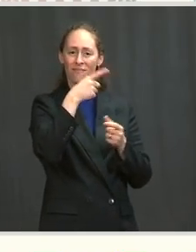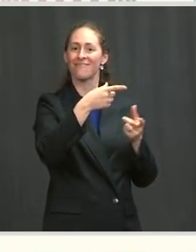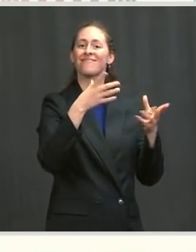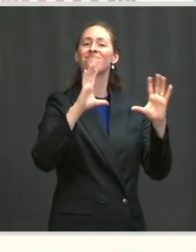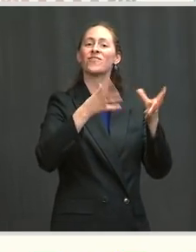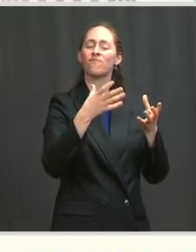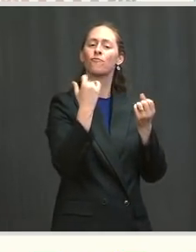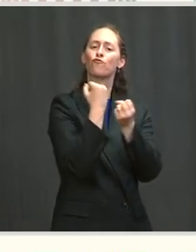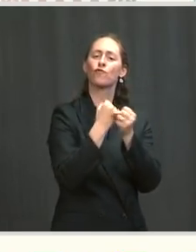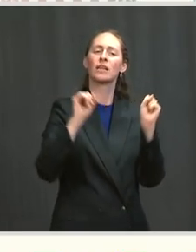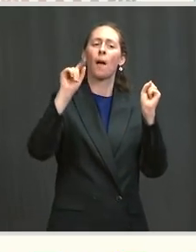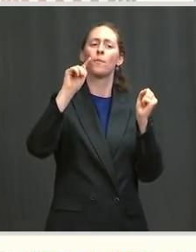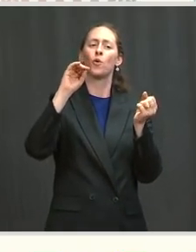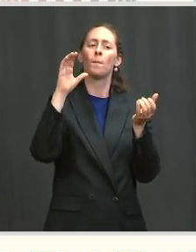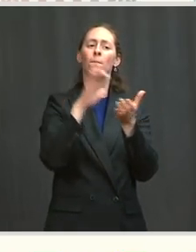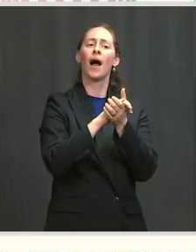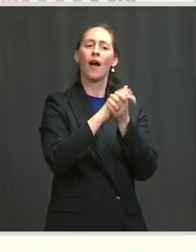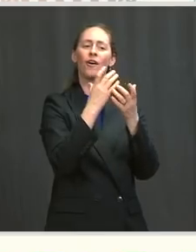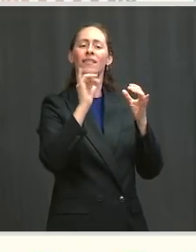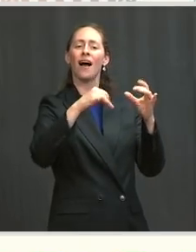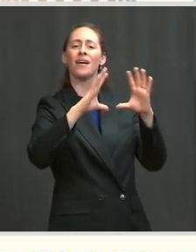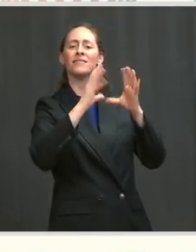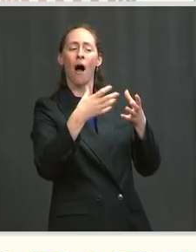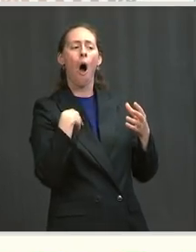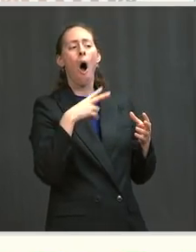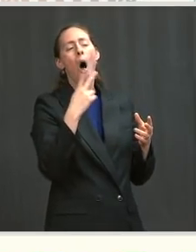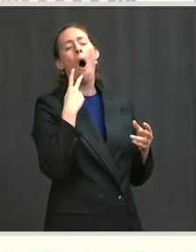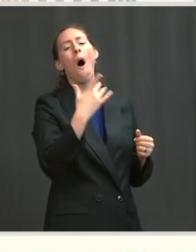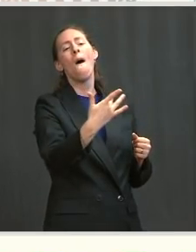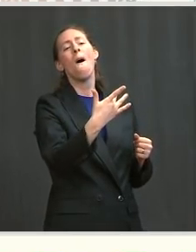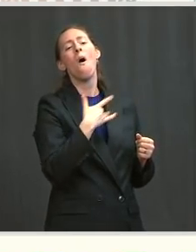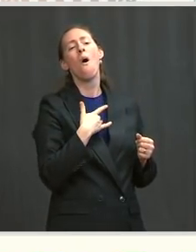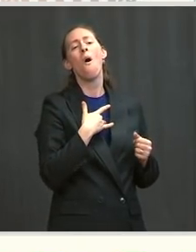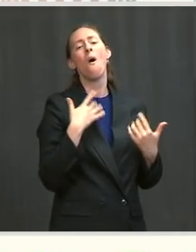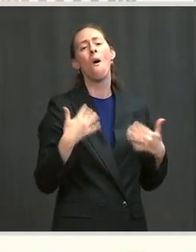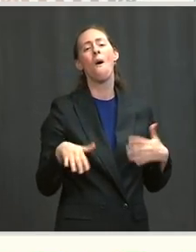that our work is unfinished. When a same-sex couple can be married in the morning